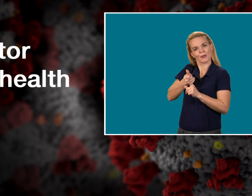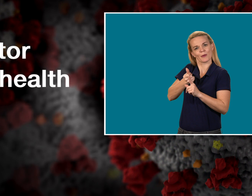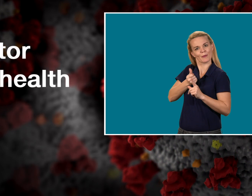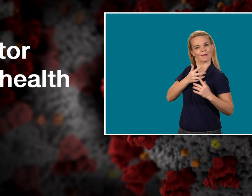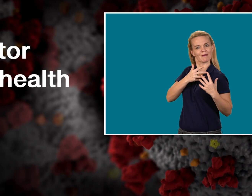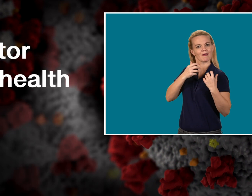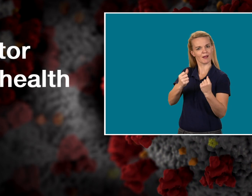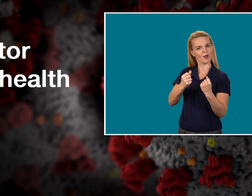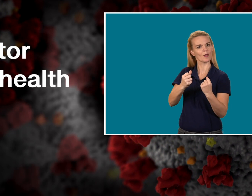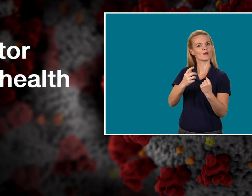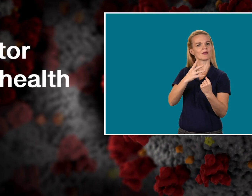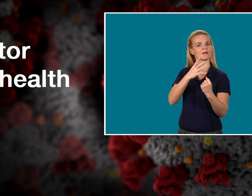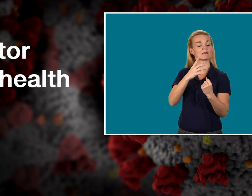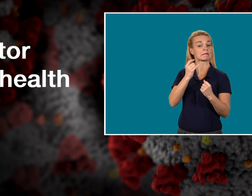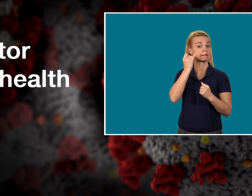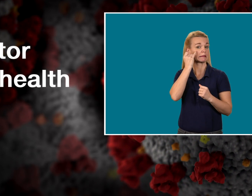for COVID-19 symptoms